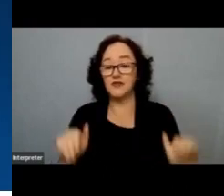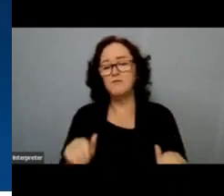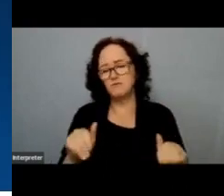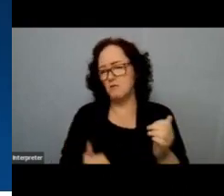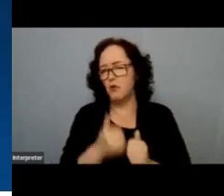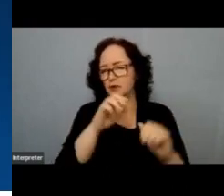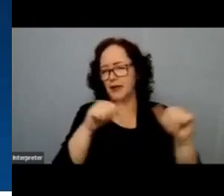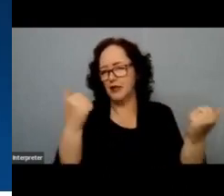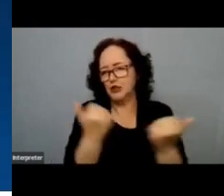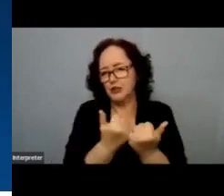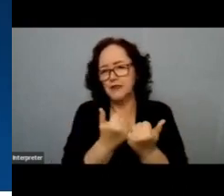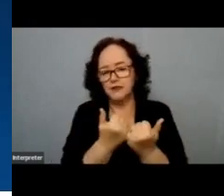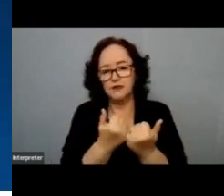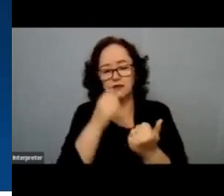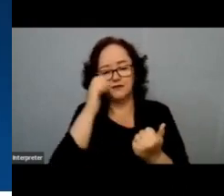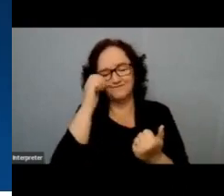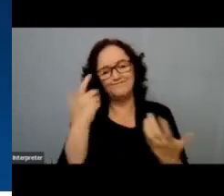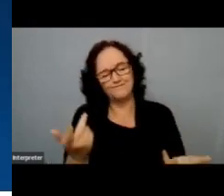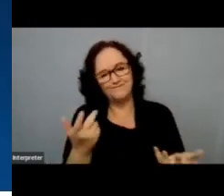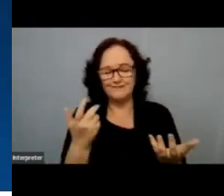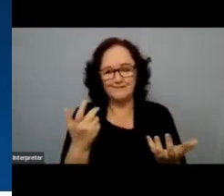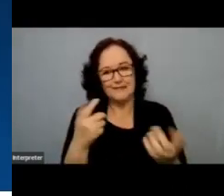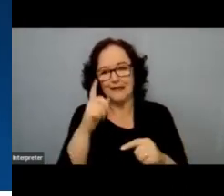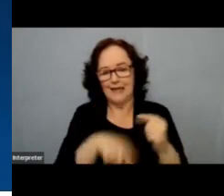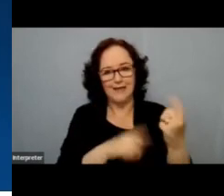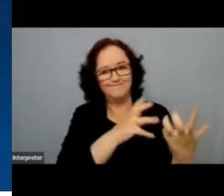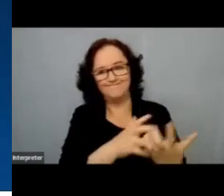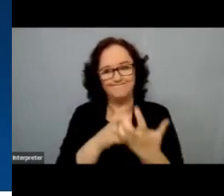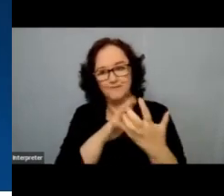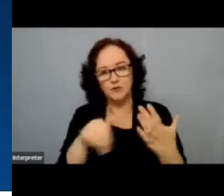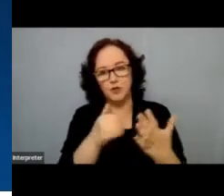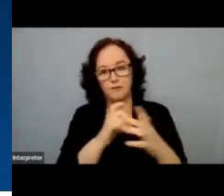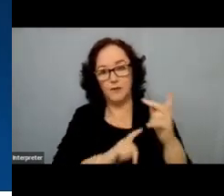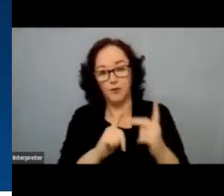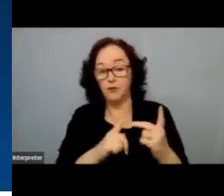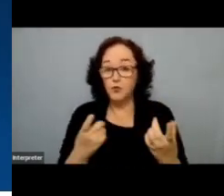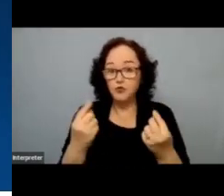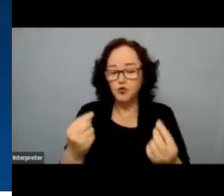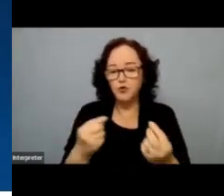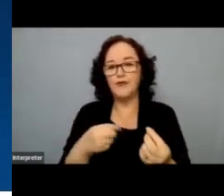cannot be all things to all people so they frequently contract with community based organizations to provide